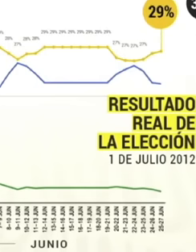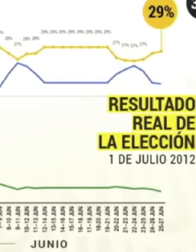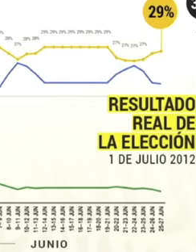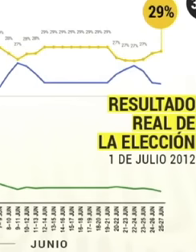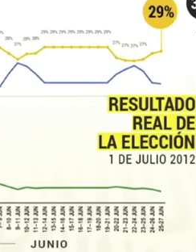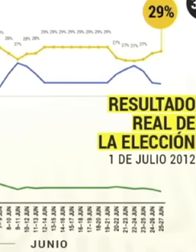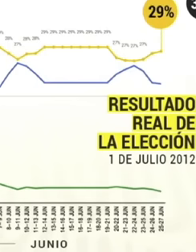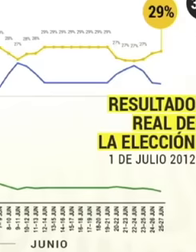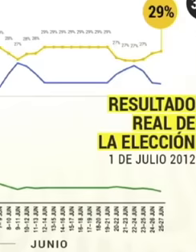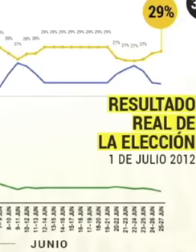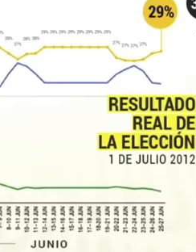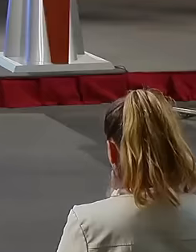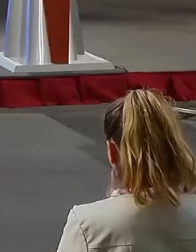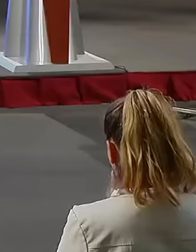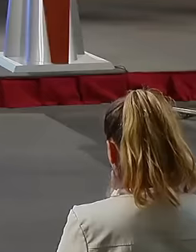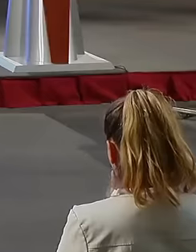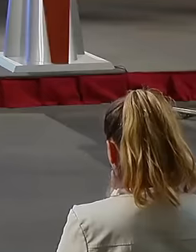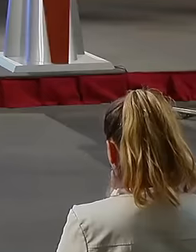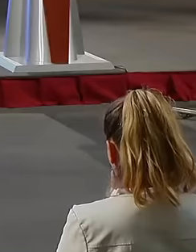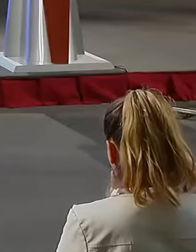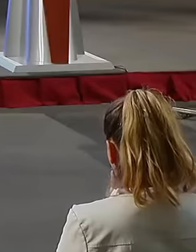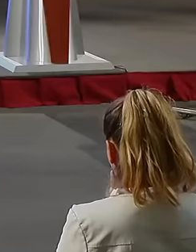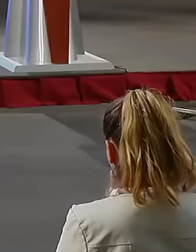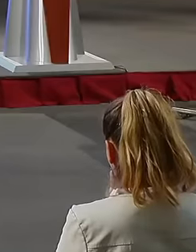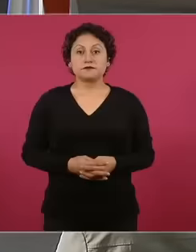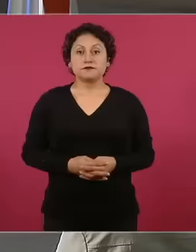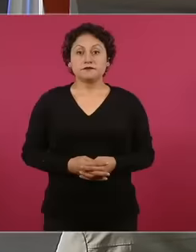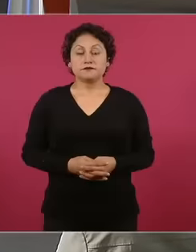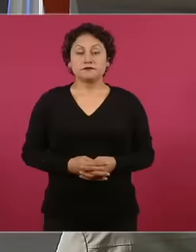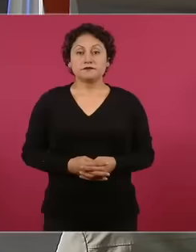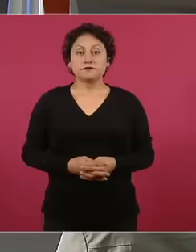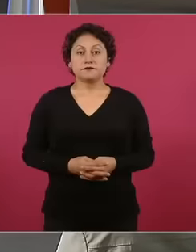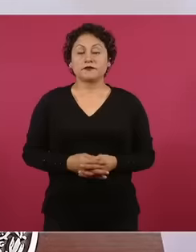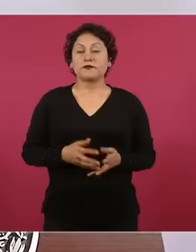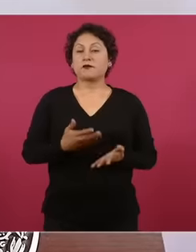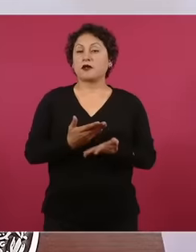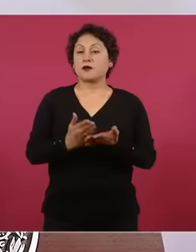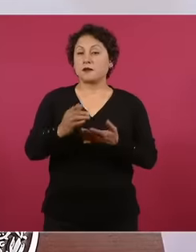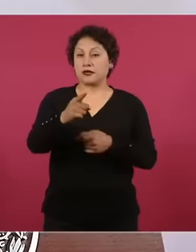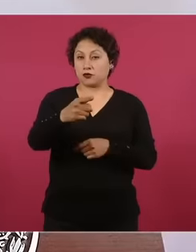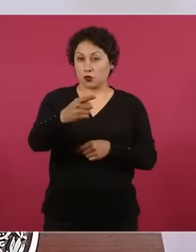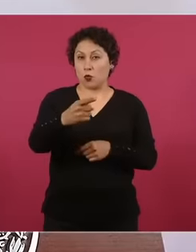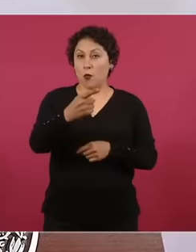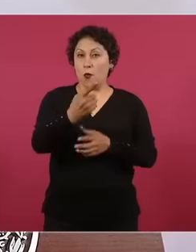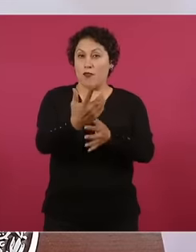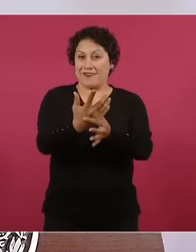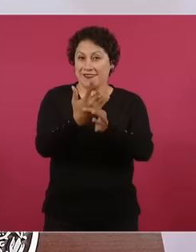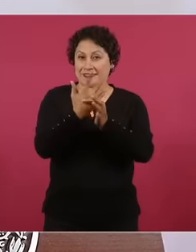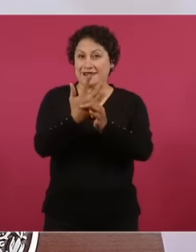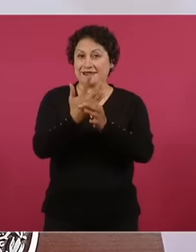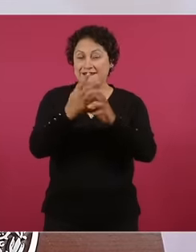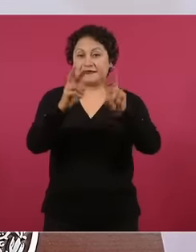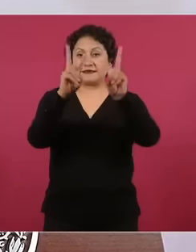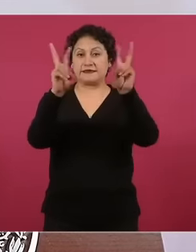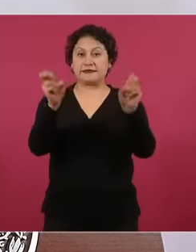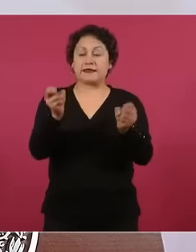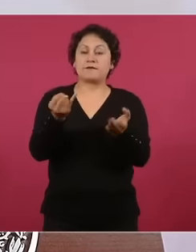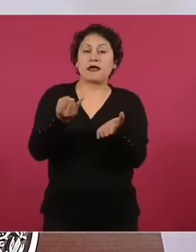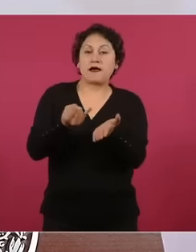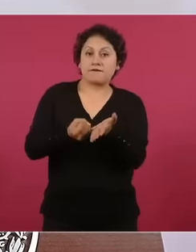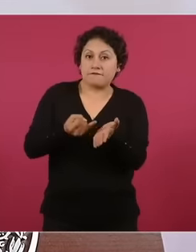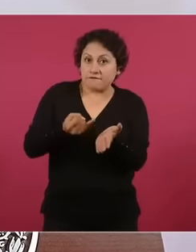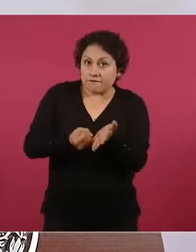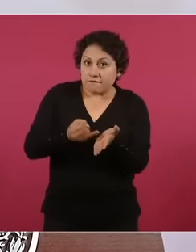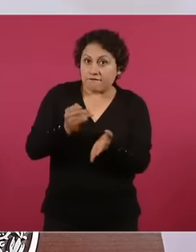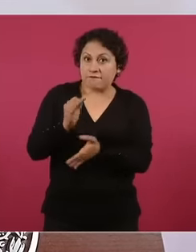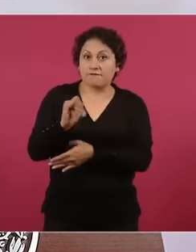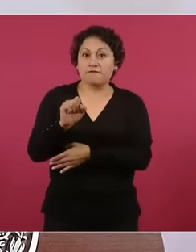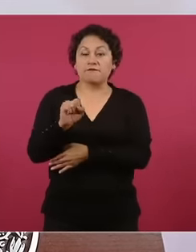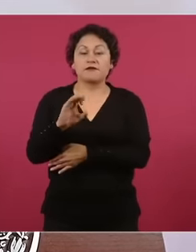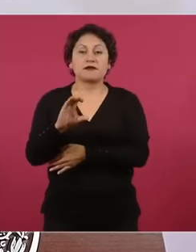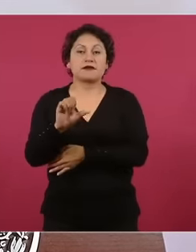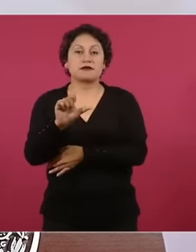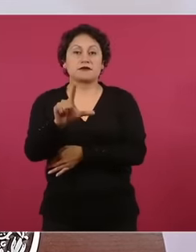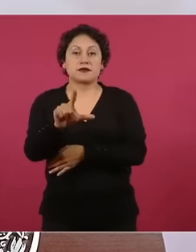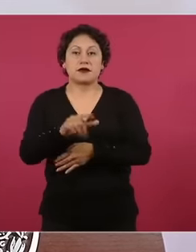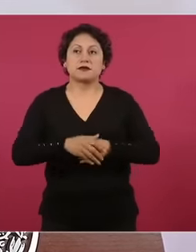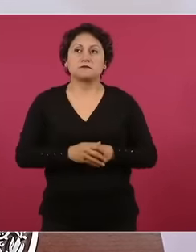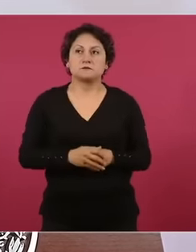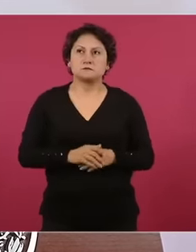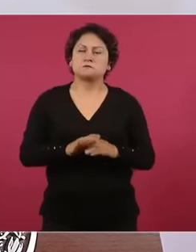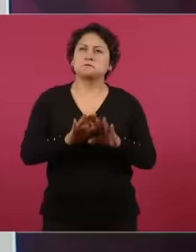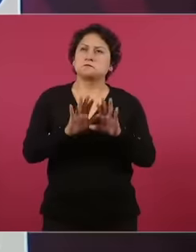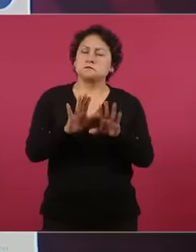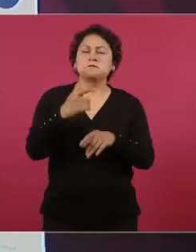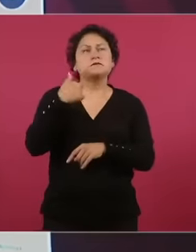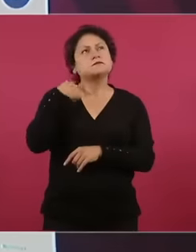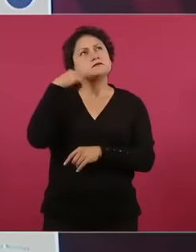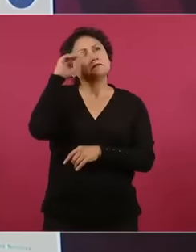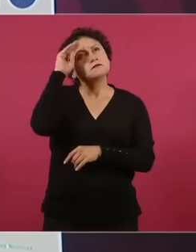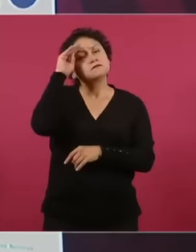tax issue, I'm going to refresh my memory and maybe I can get the information, it reached the